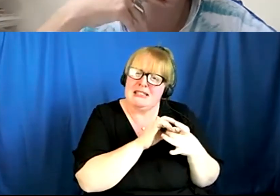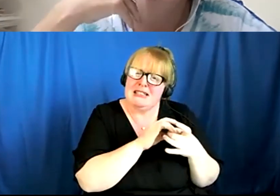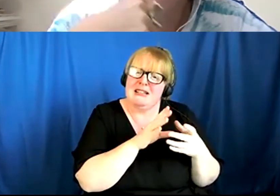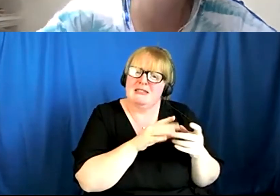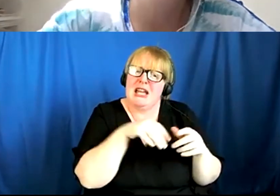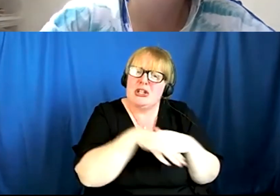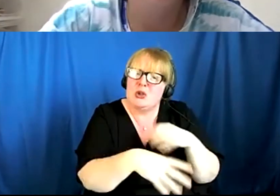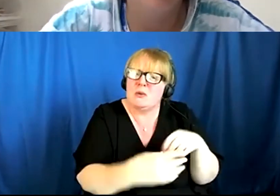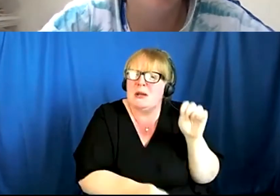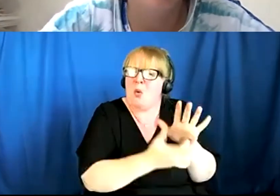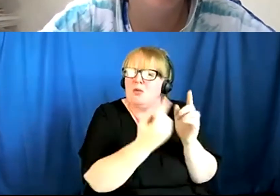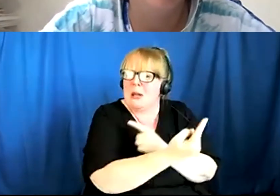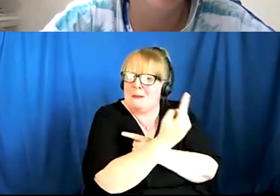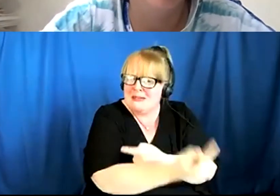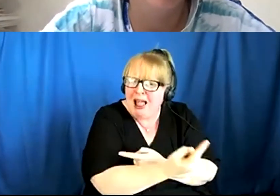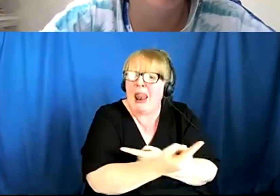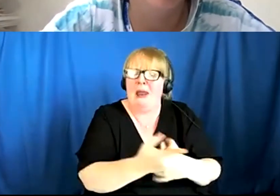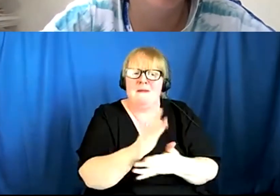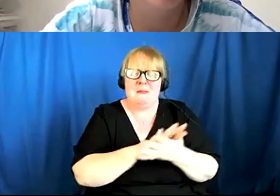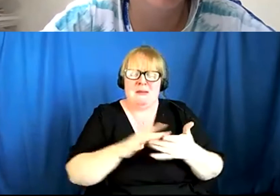it was just awful. Anyway, from that point on,